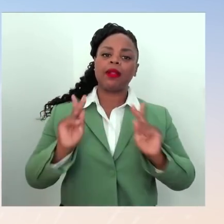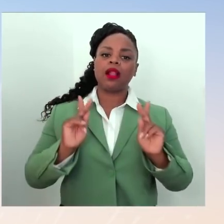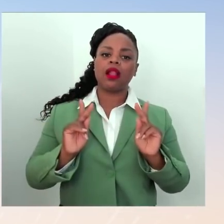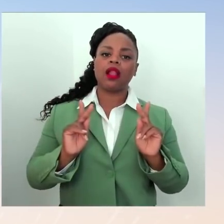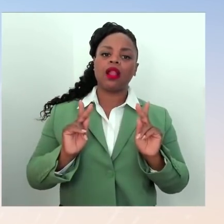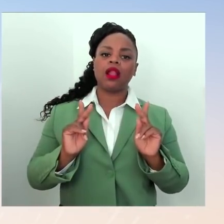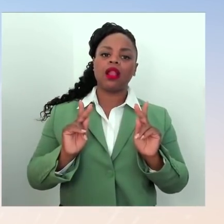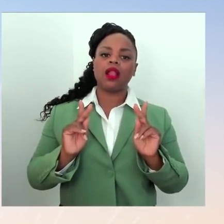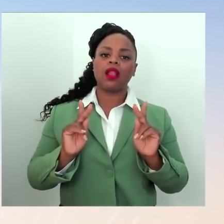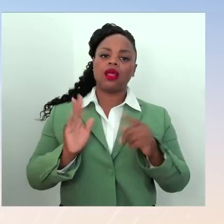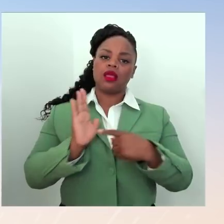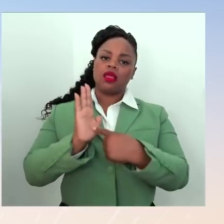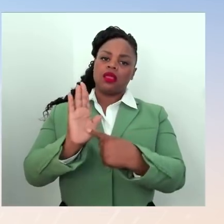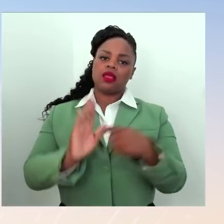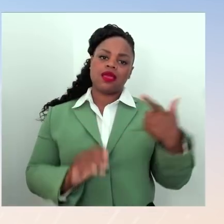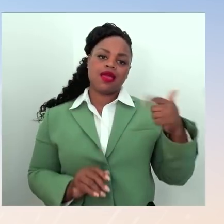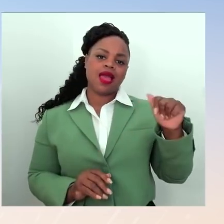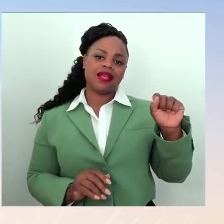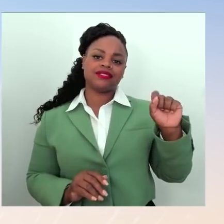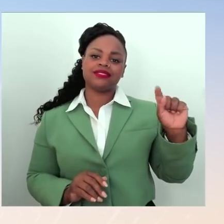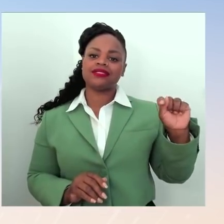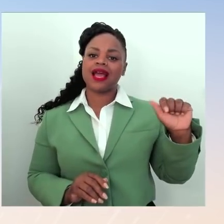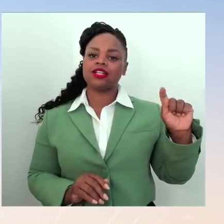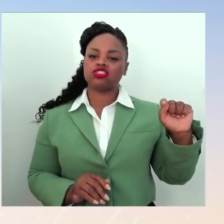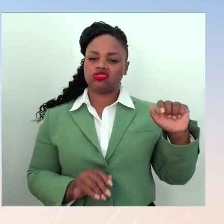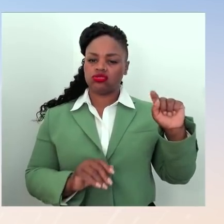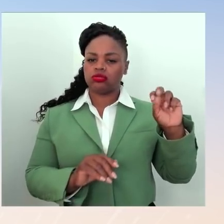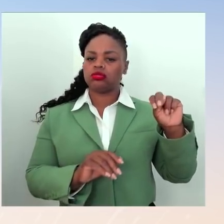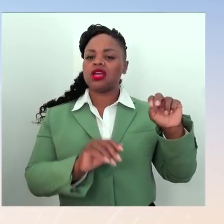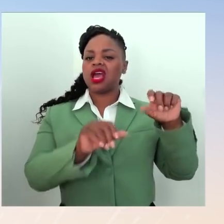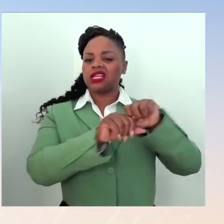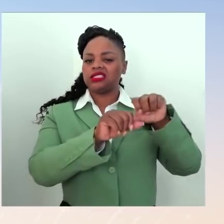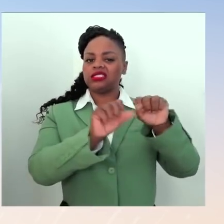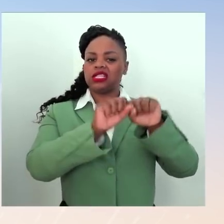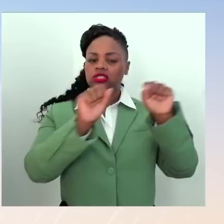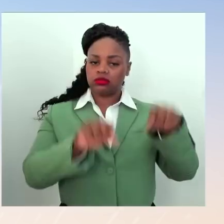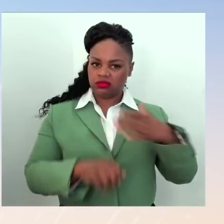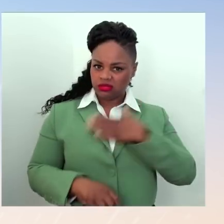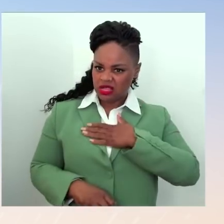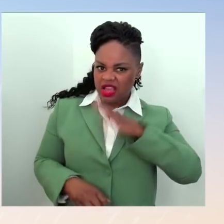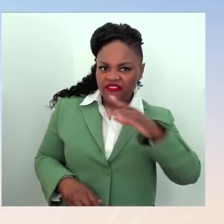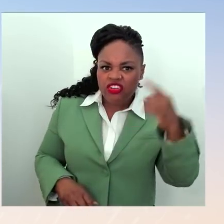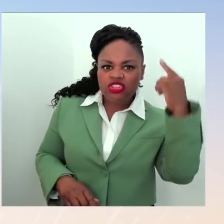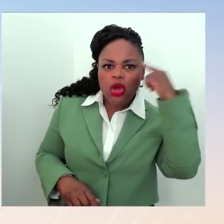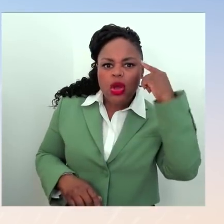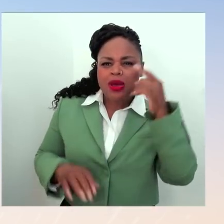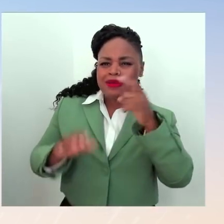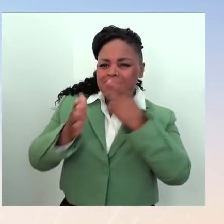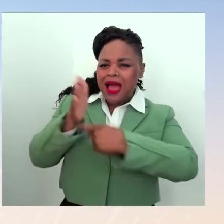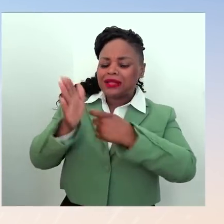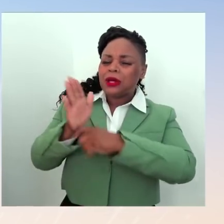Another said, "It's a huge stressor to my financial situation, a huge stressor. It's kind of like something I'm stressed about, like, during the day: